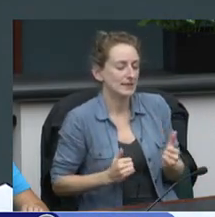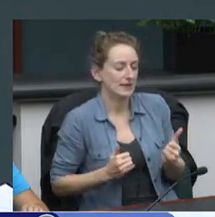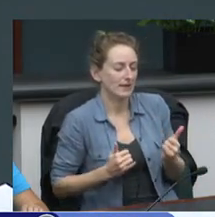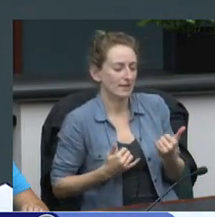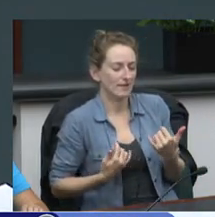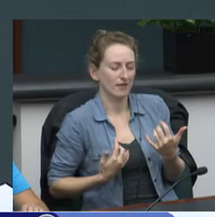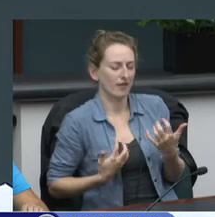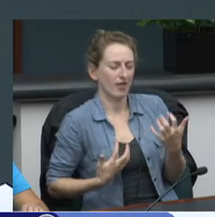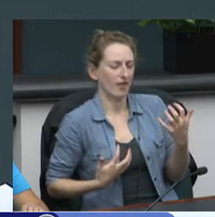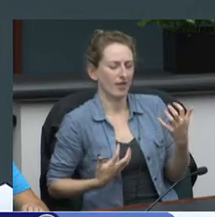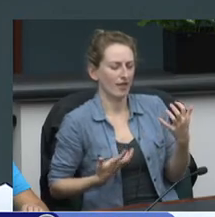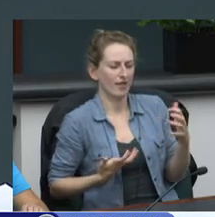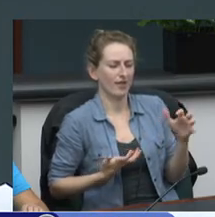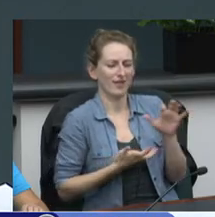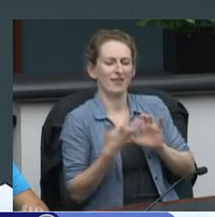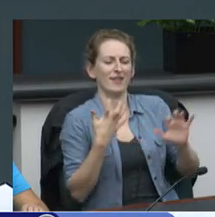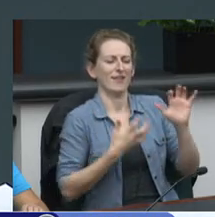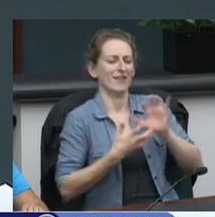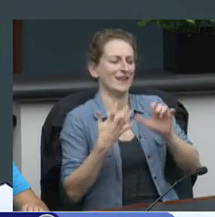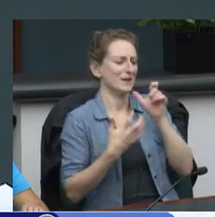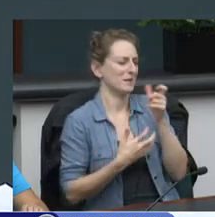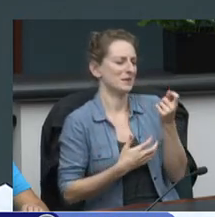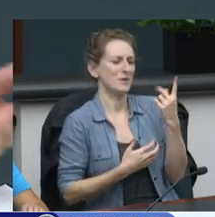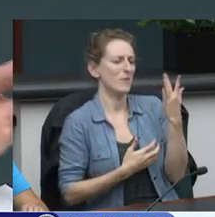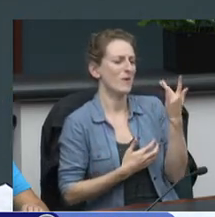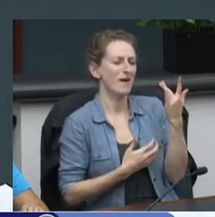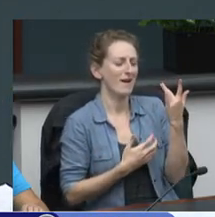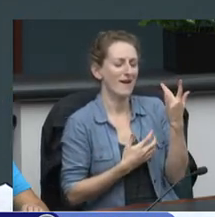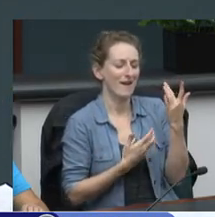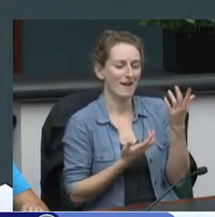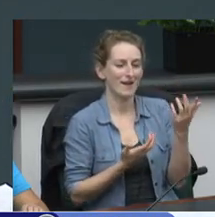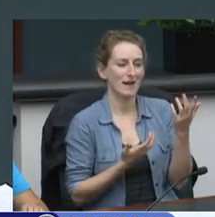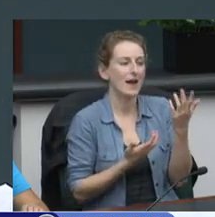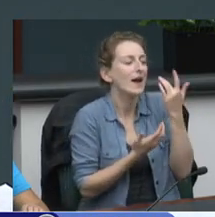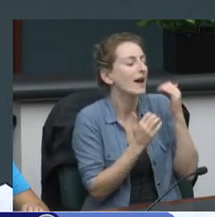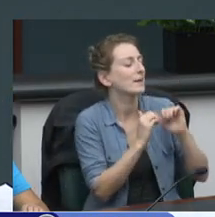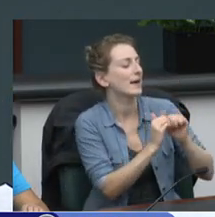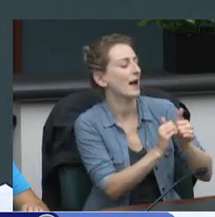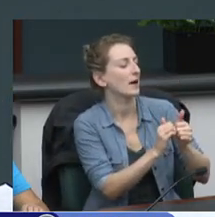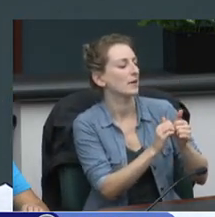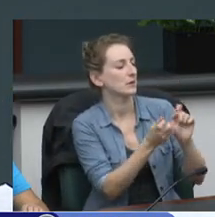how can we change the language because those were both in the interest of the